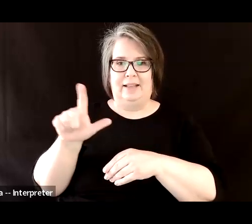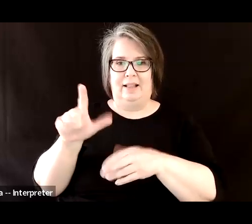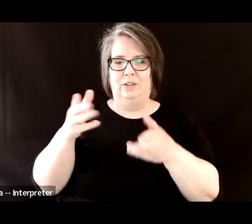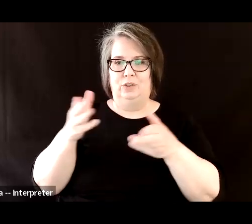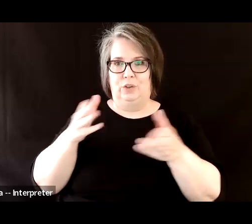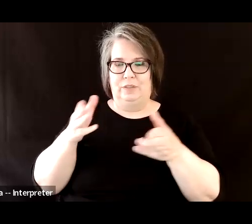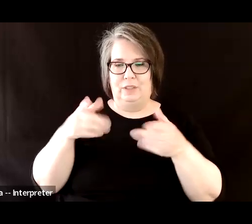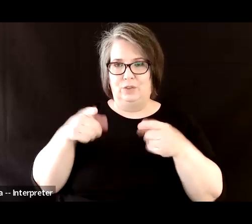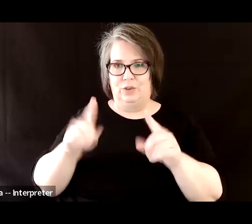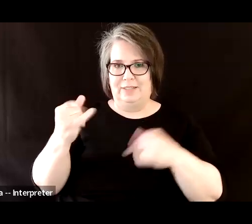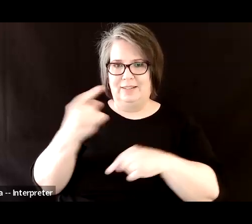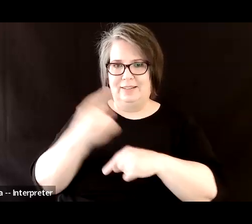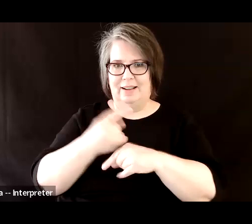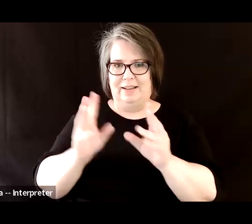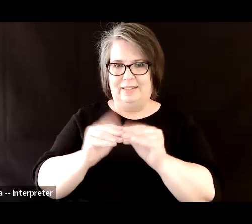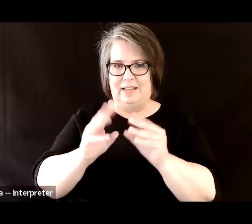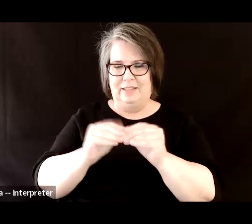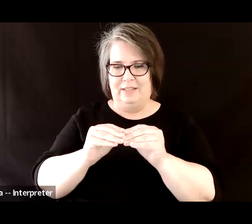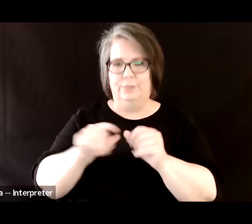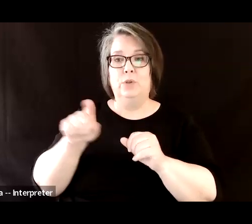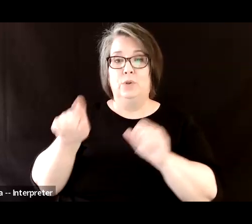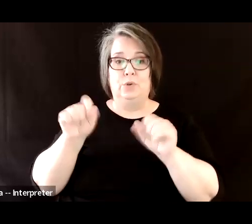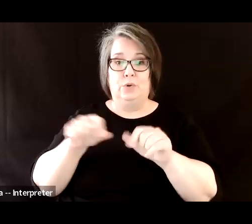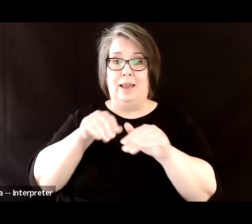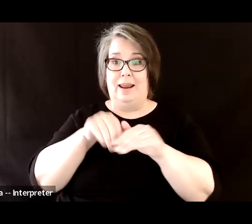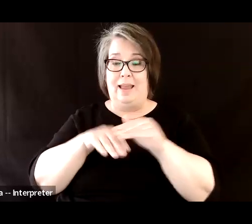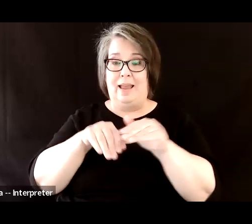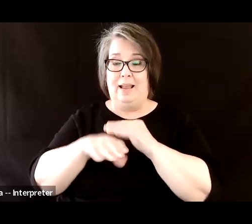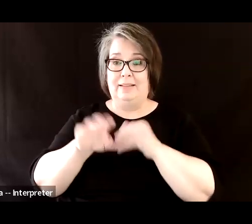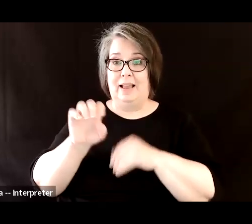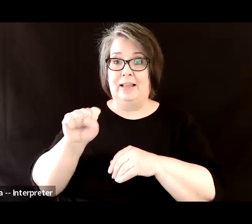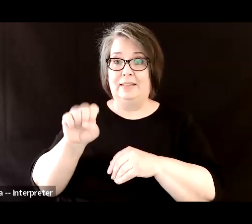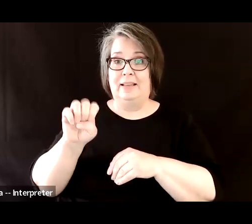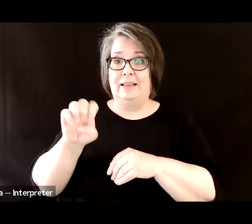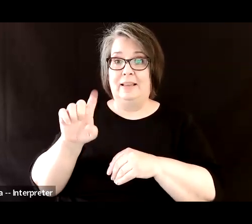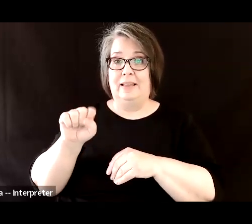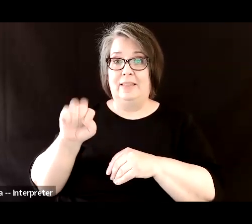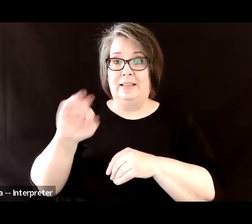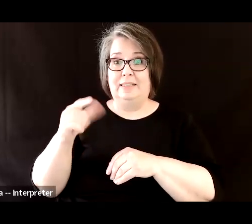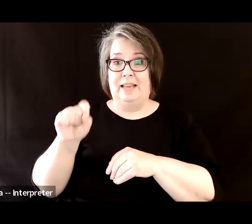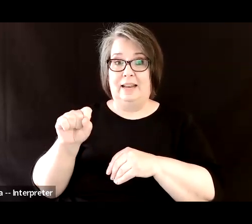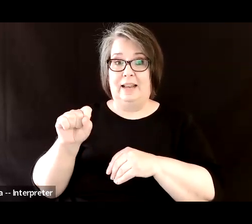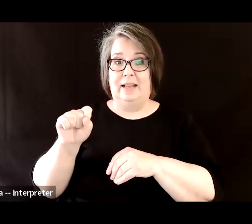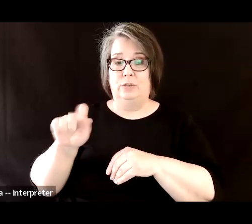today's session. You can access the settings and turn these features on or off in the Zoom menus.